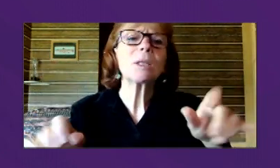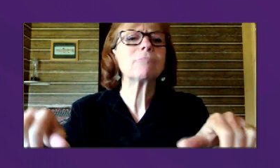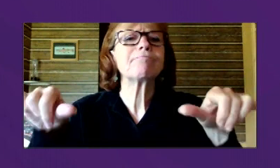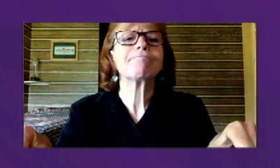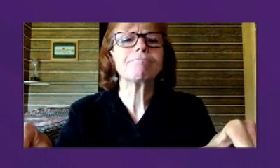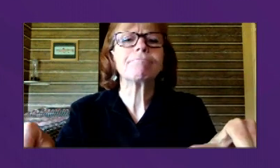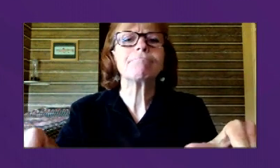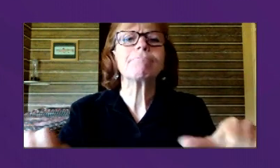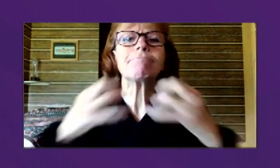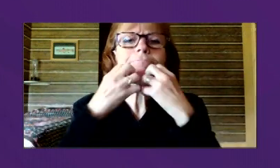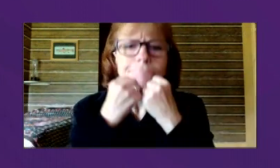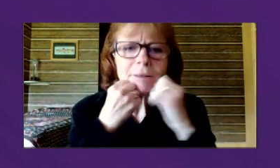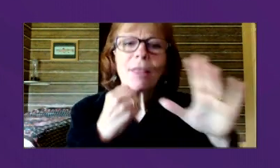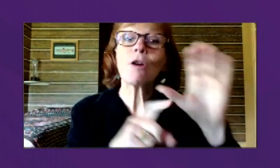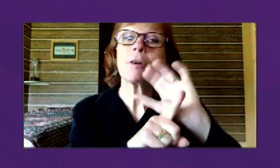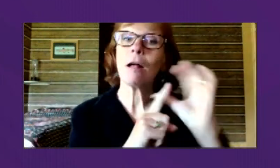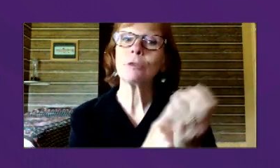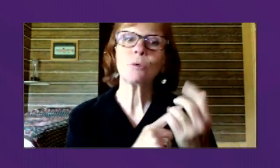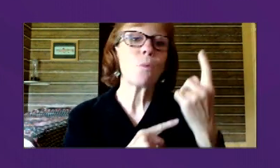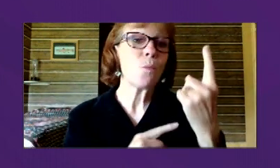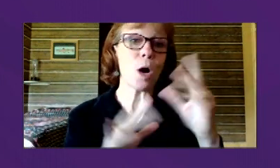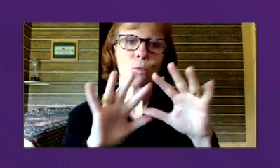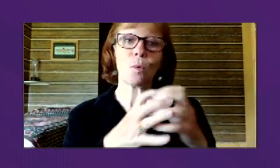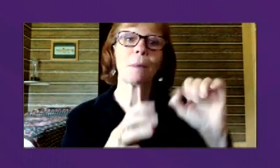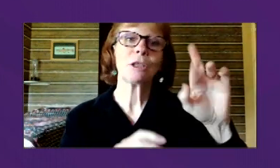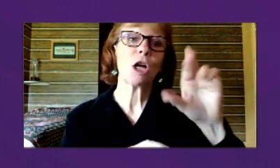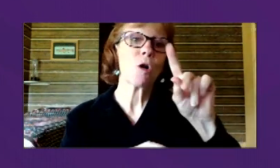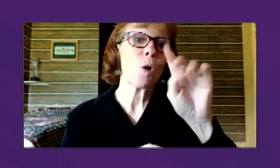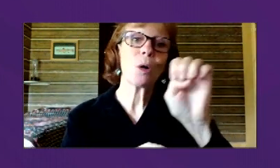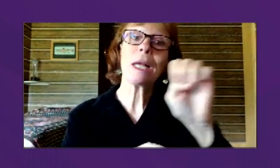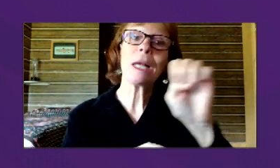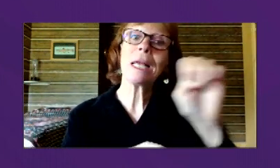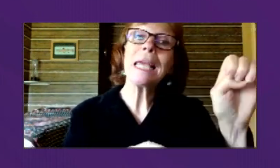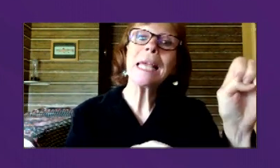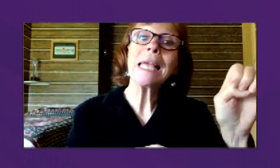One group of Cherokee even retained some of their homelands by purchasing lands in North